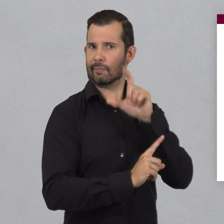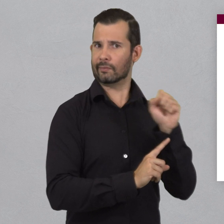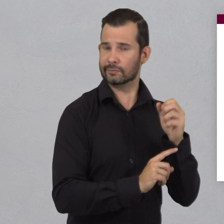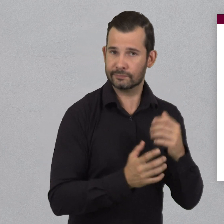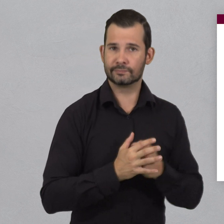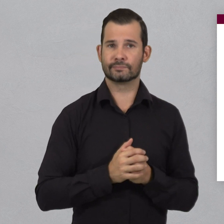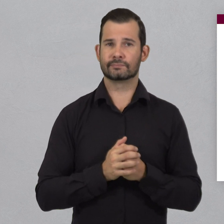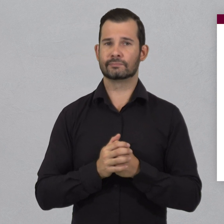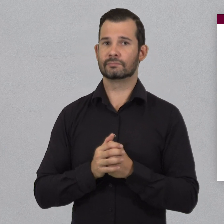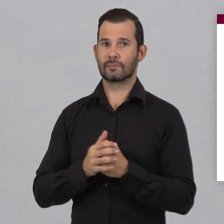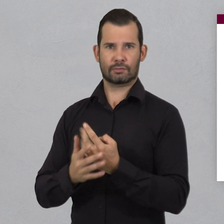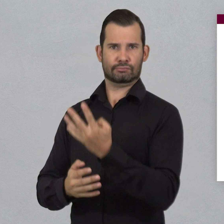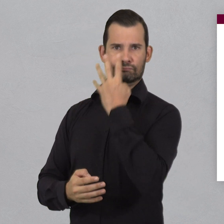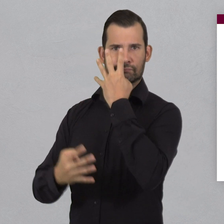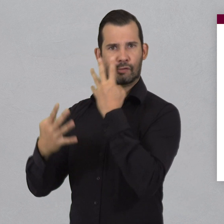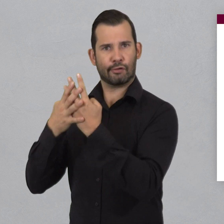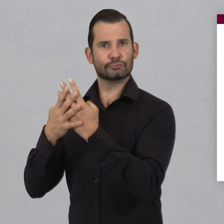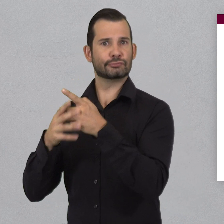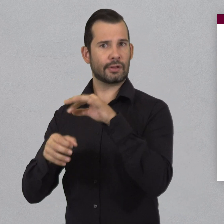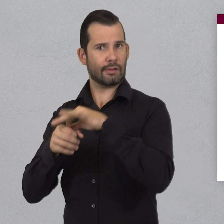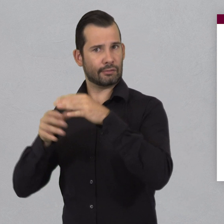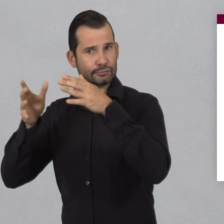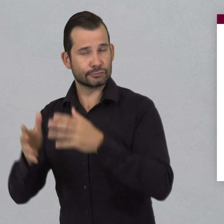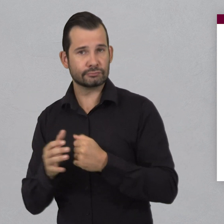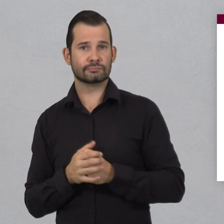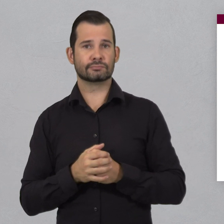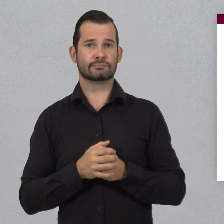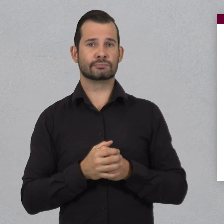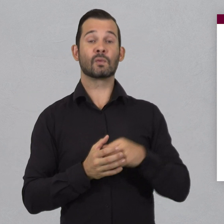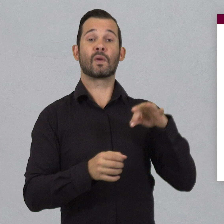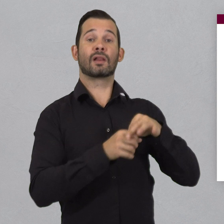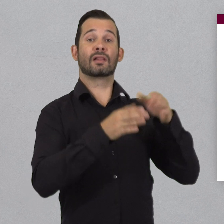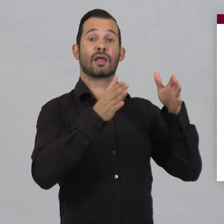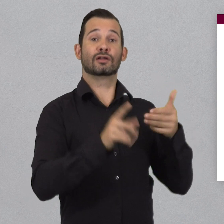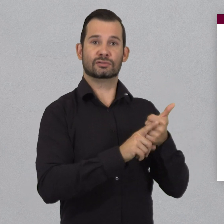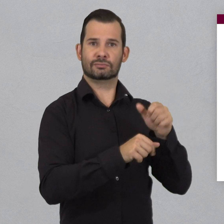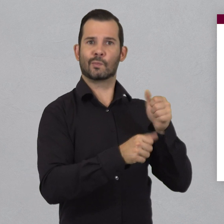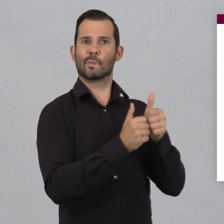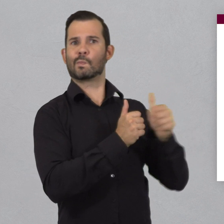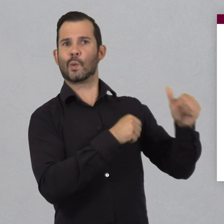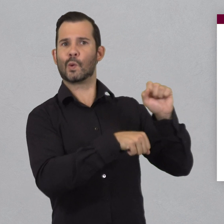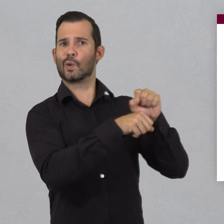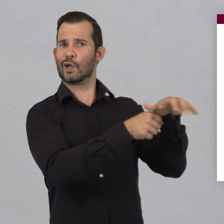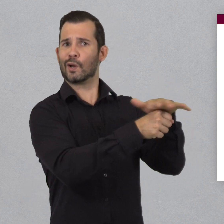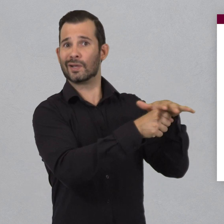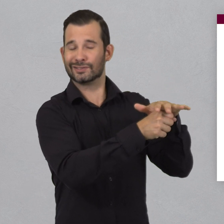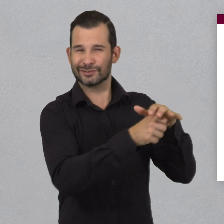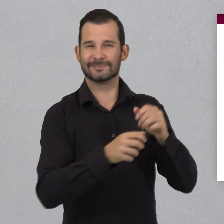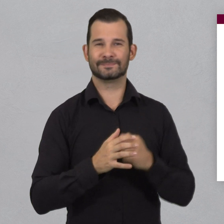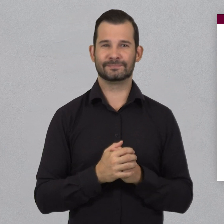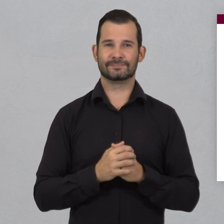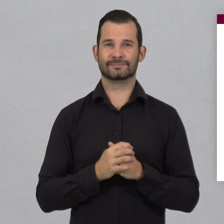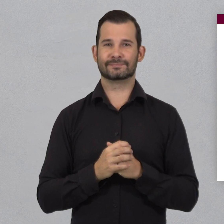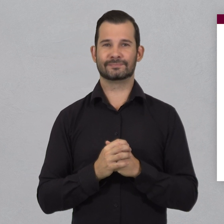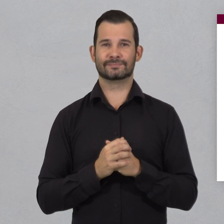· Incarcerated electors · Electors in remote work locations